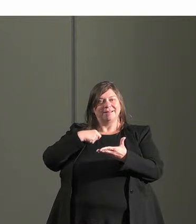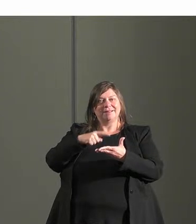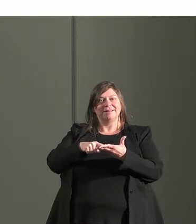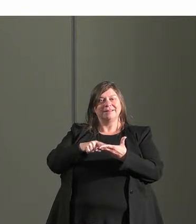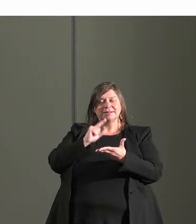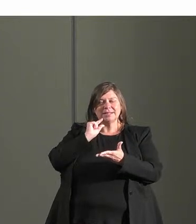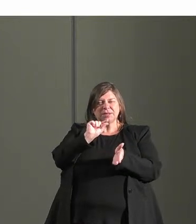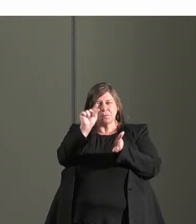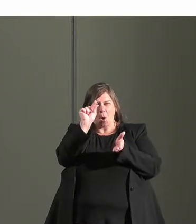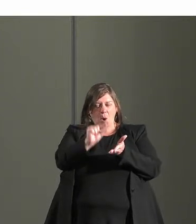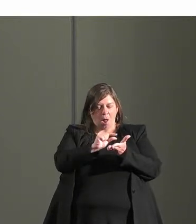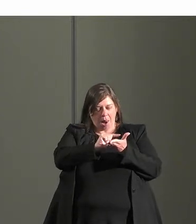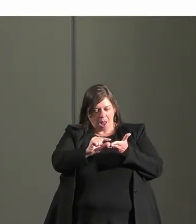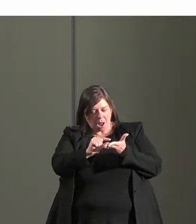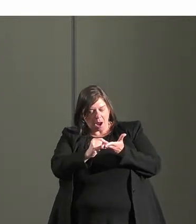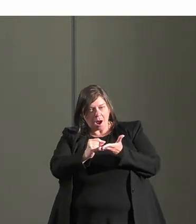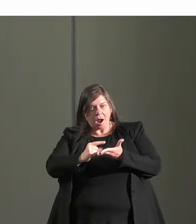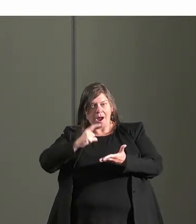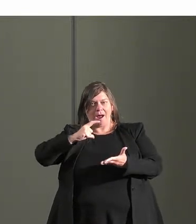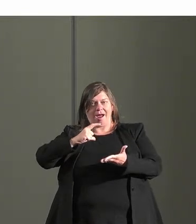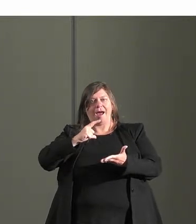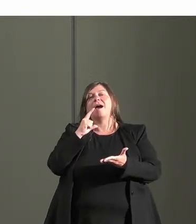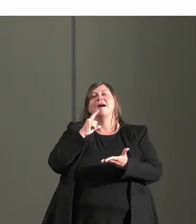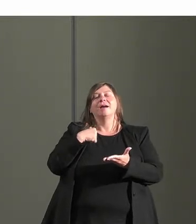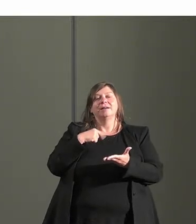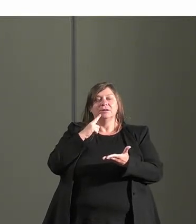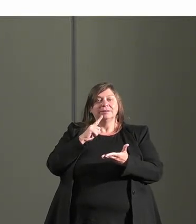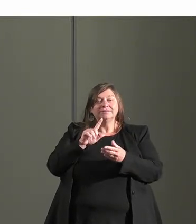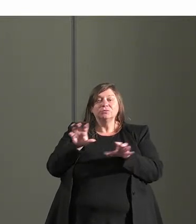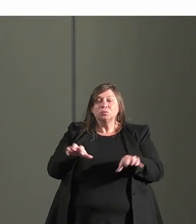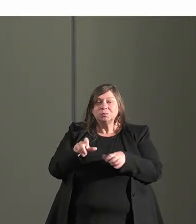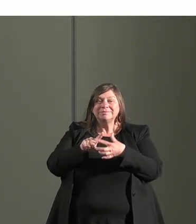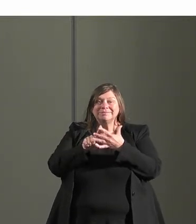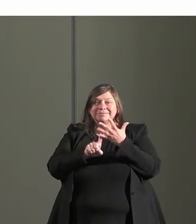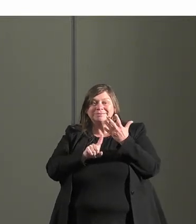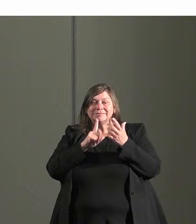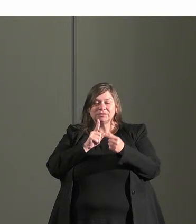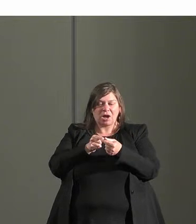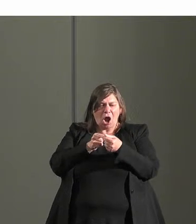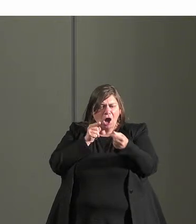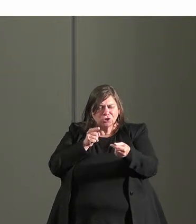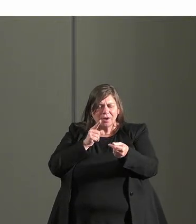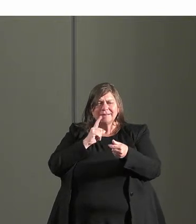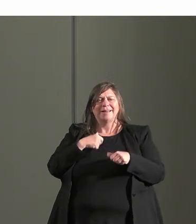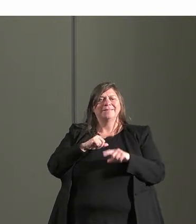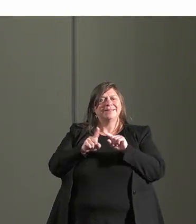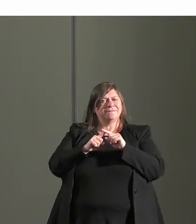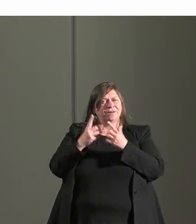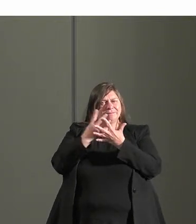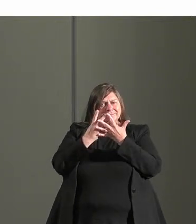download it. It allows you to magnify small text and do